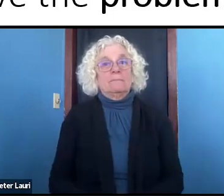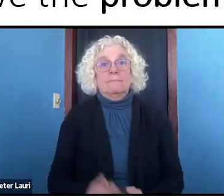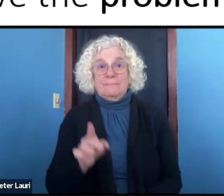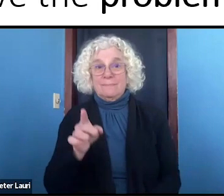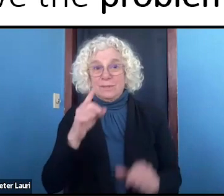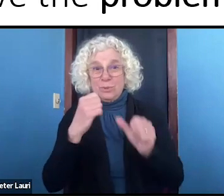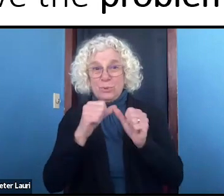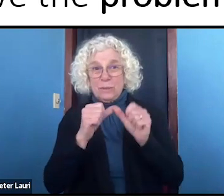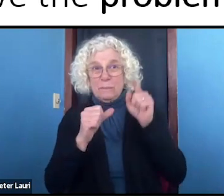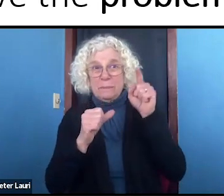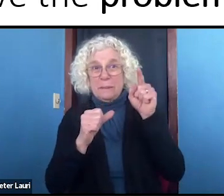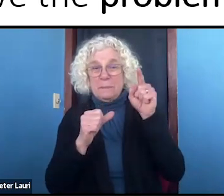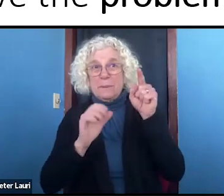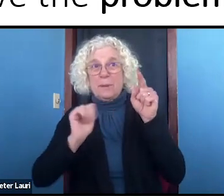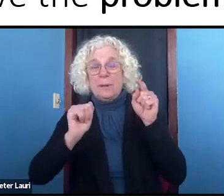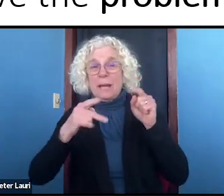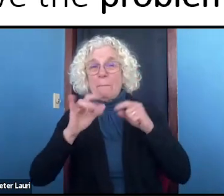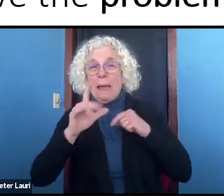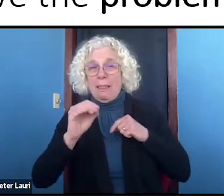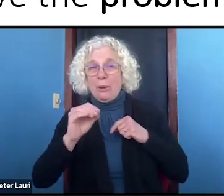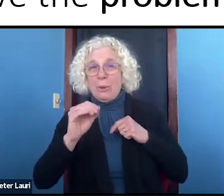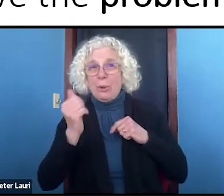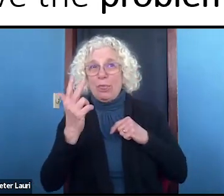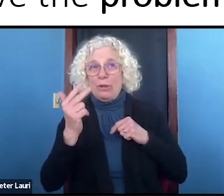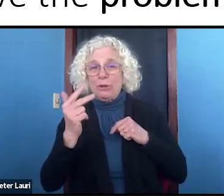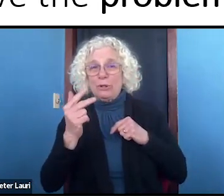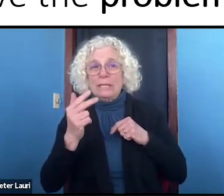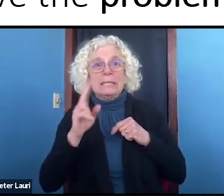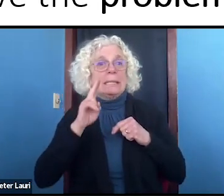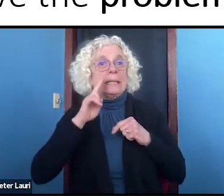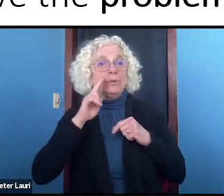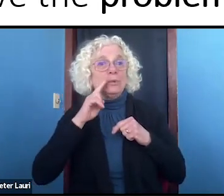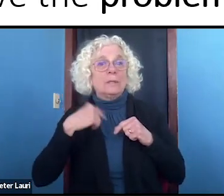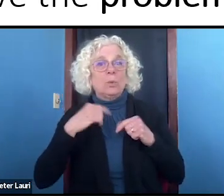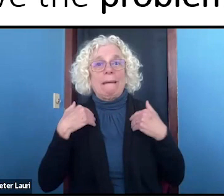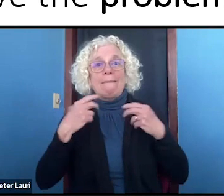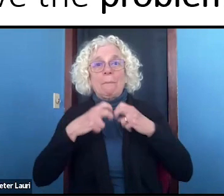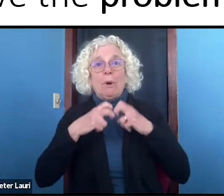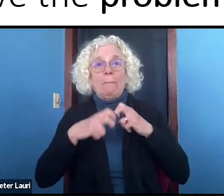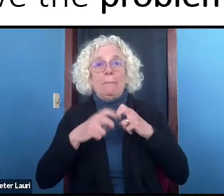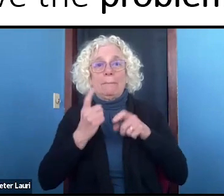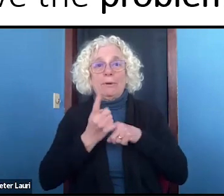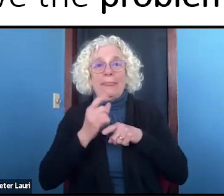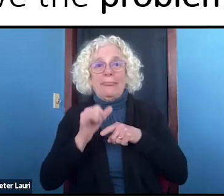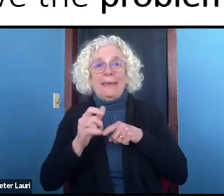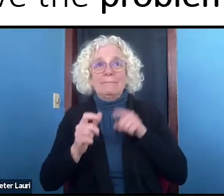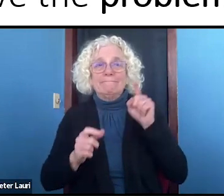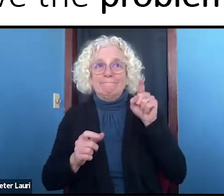the Apollo 13 is then we have a problem. Well, I'm submitting to you that America,